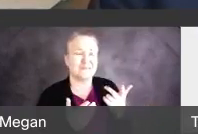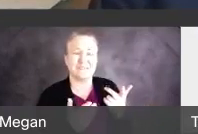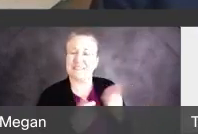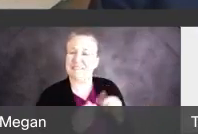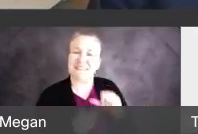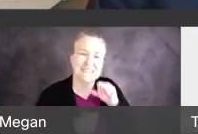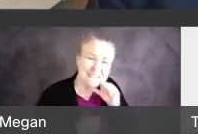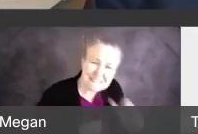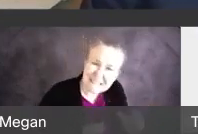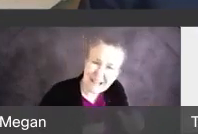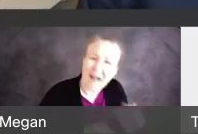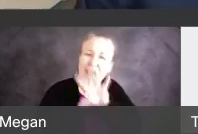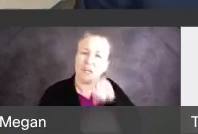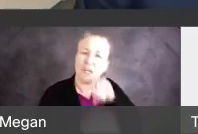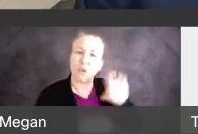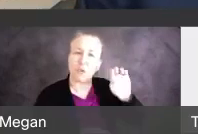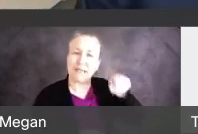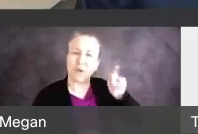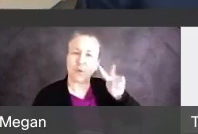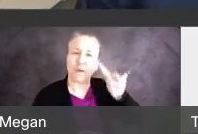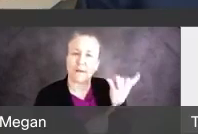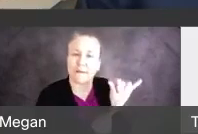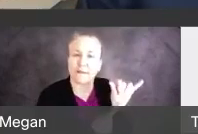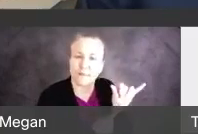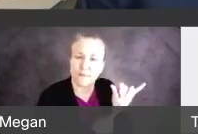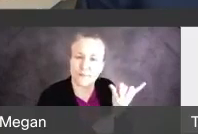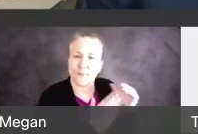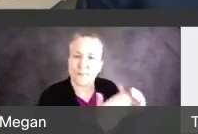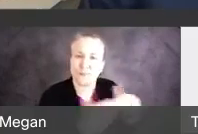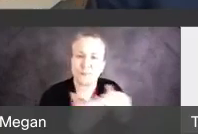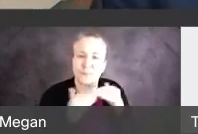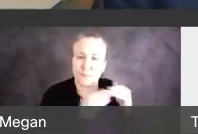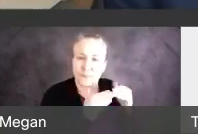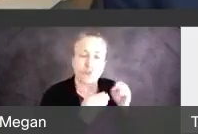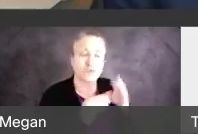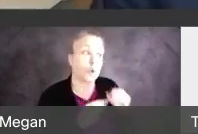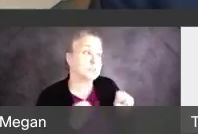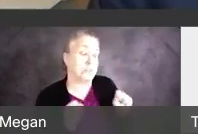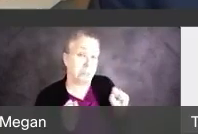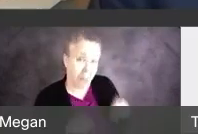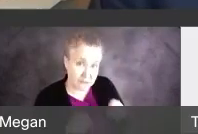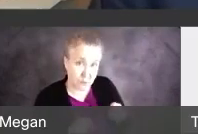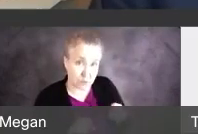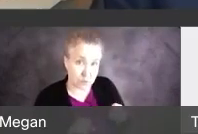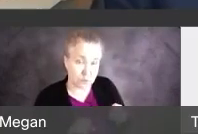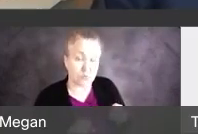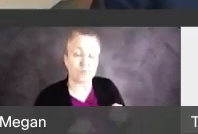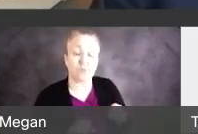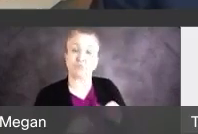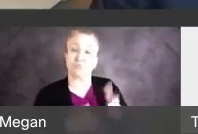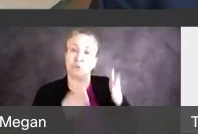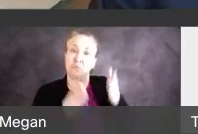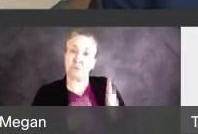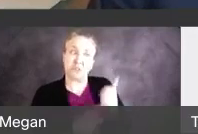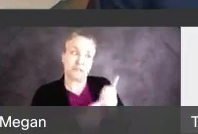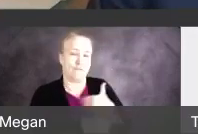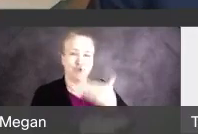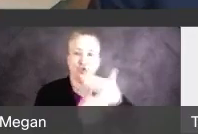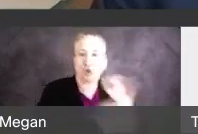for equity. So it's quite possible that when a person has a good computer or good computer skills,